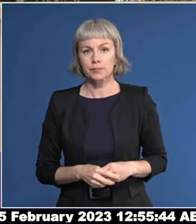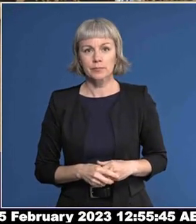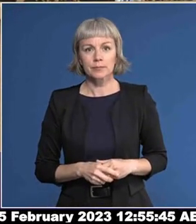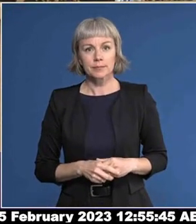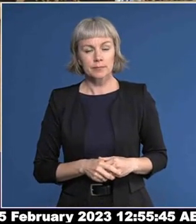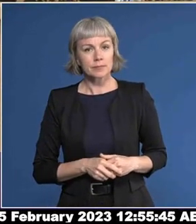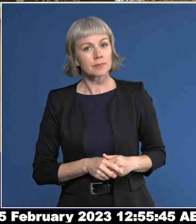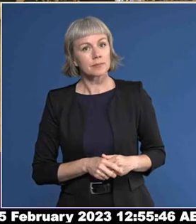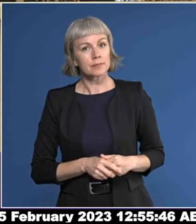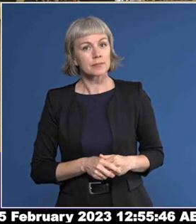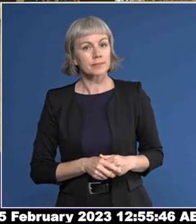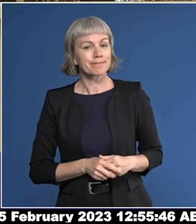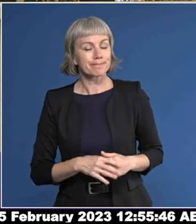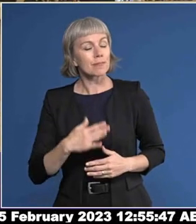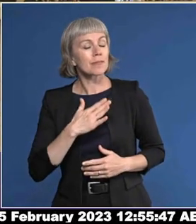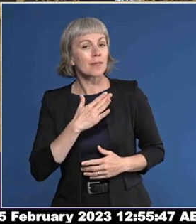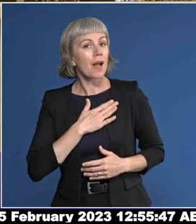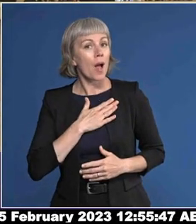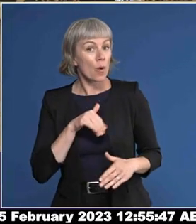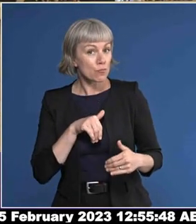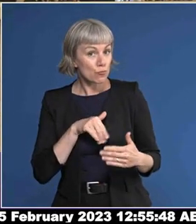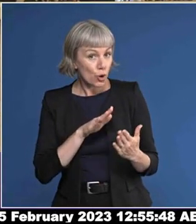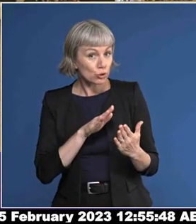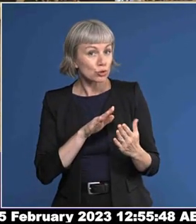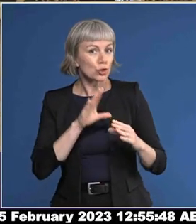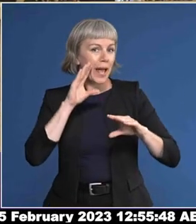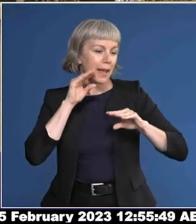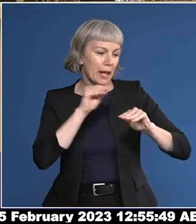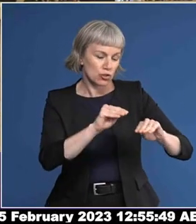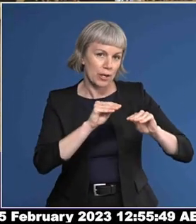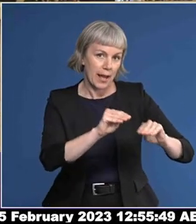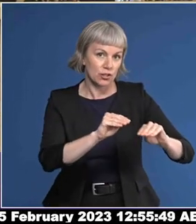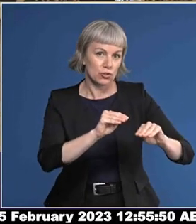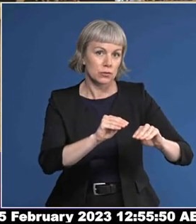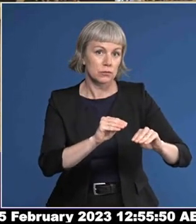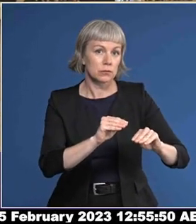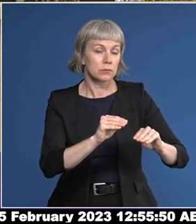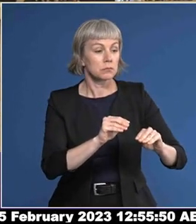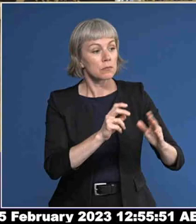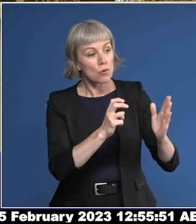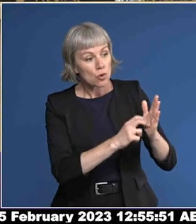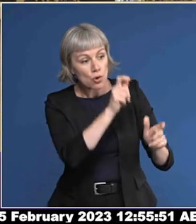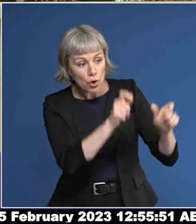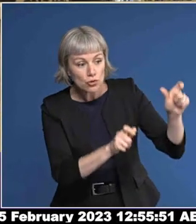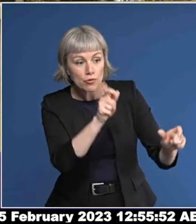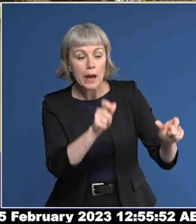ensuring that the contractors and suppliers that we use are across our statement and our